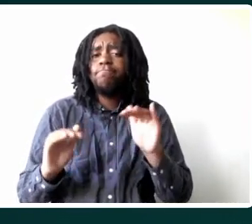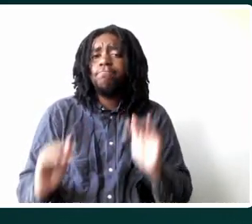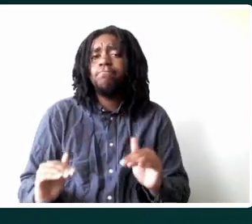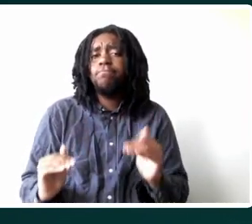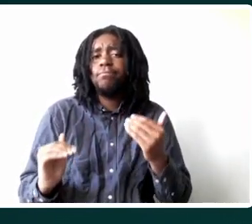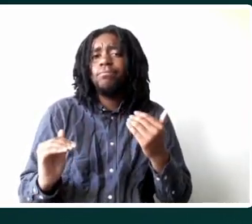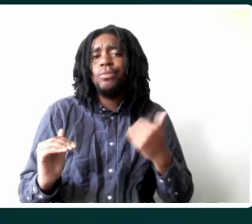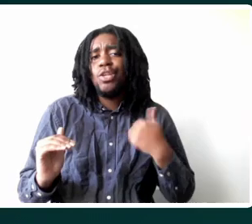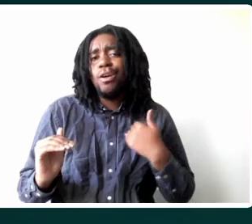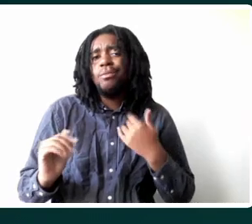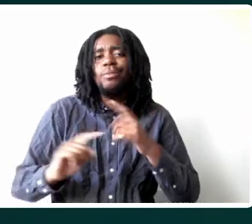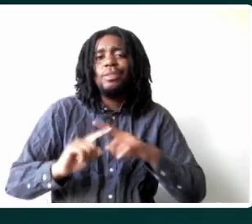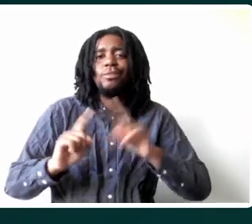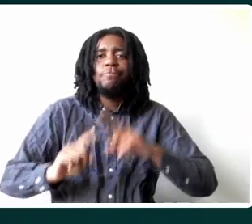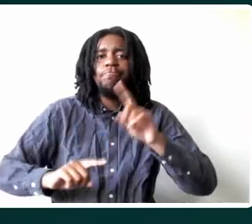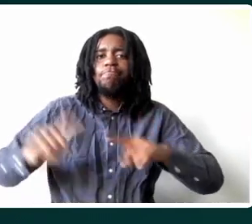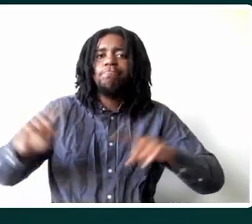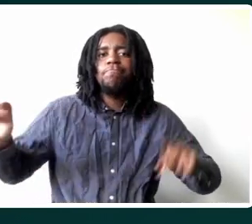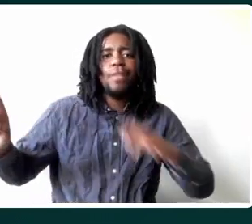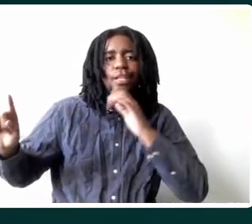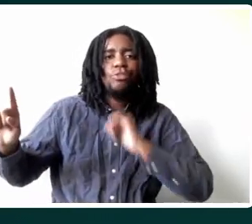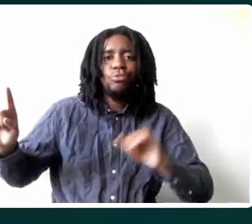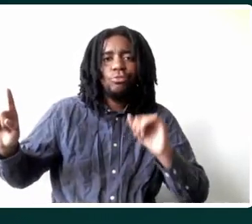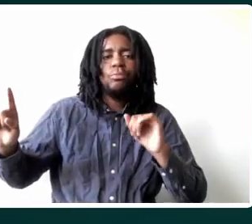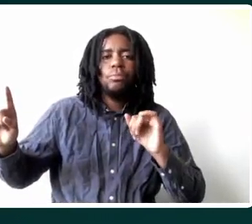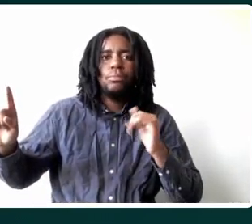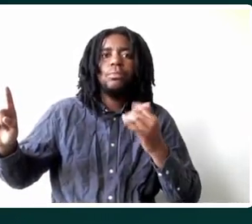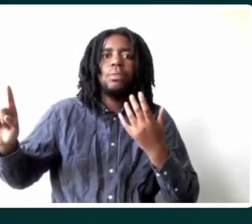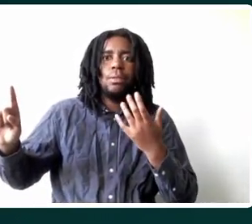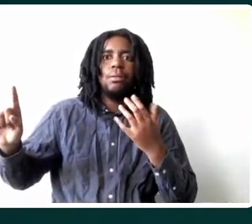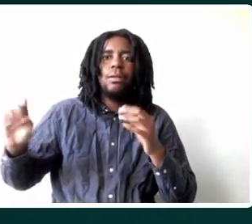ages. It obviously takes some scaffolding, and we need to think differently. And that's what